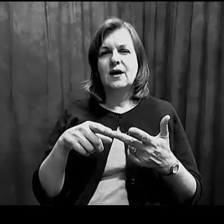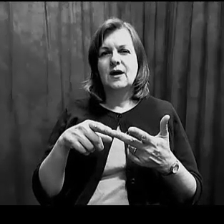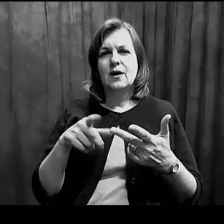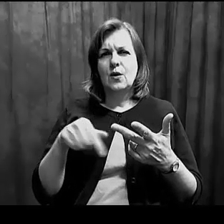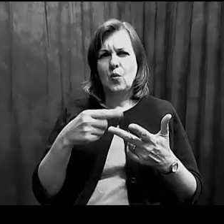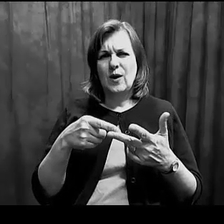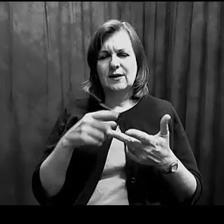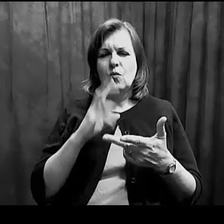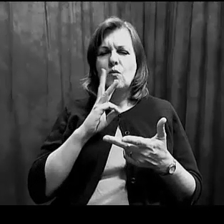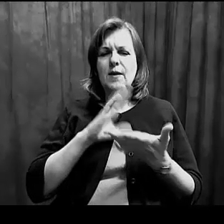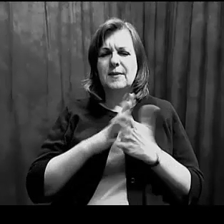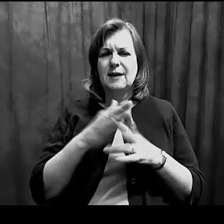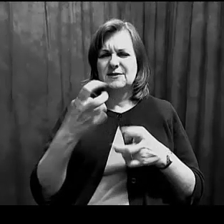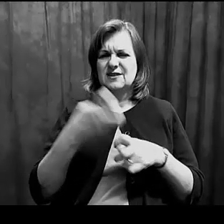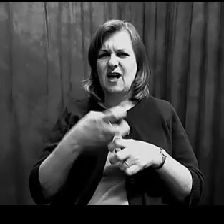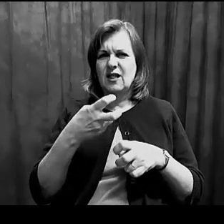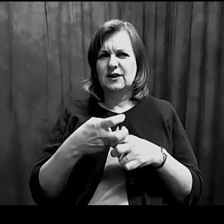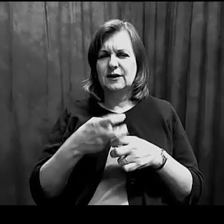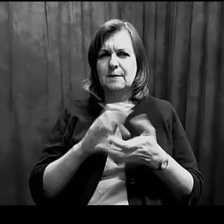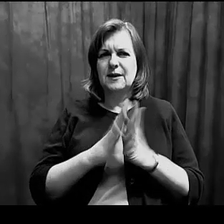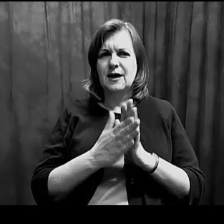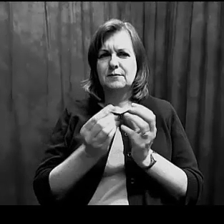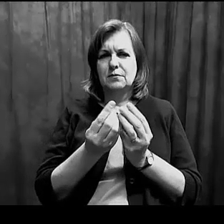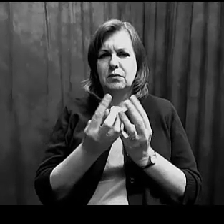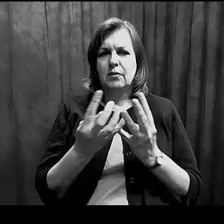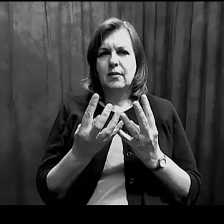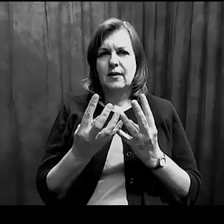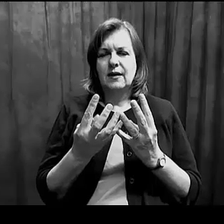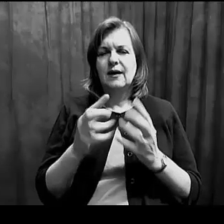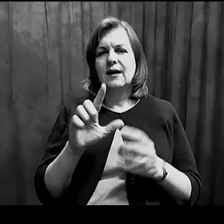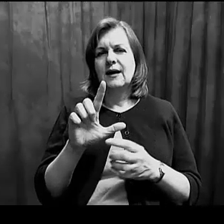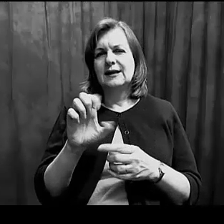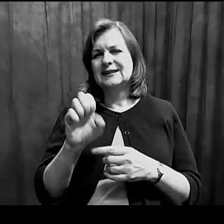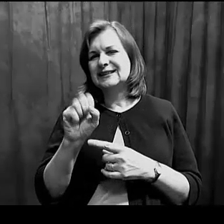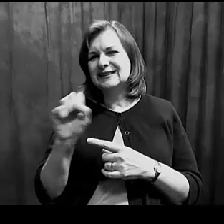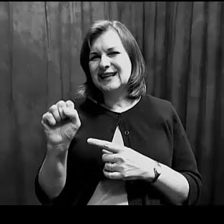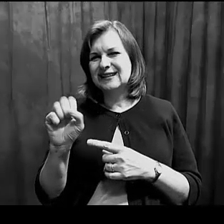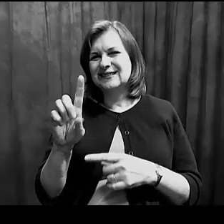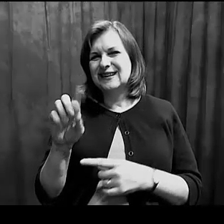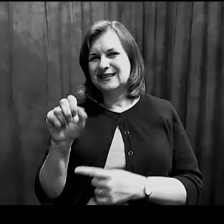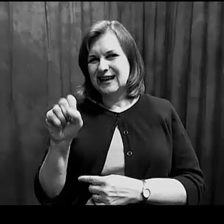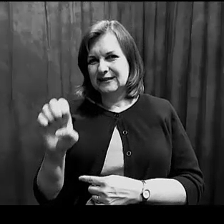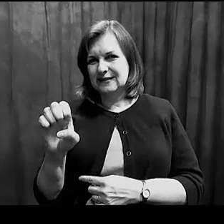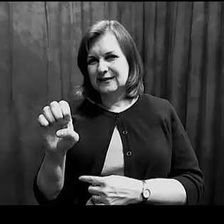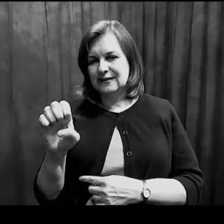so when we look at water as being less dense as a solid than a liquid it's because of that